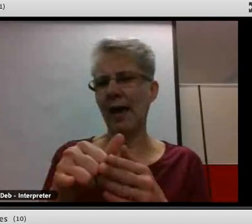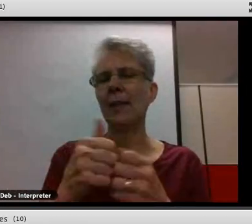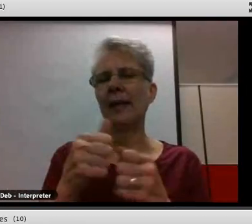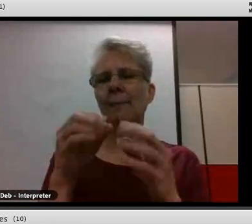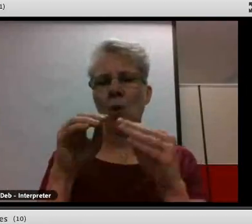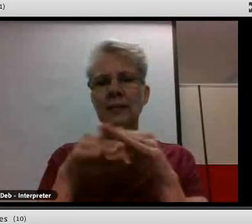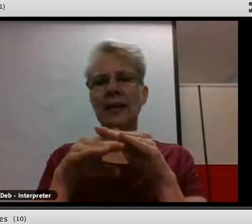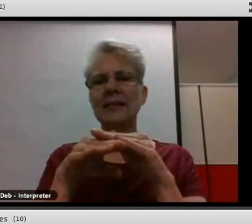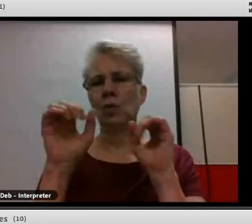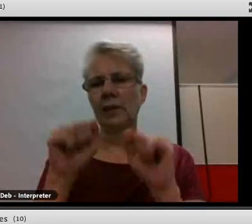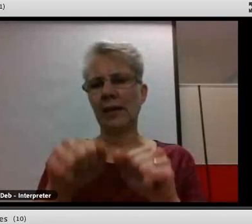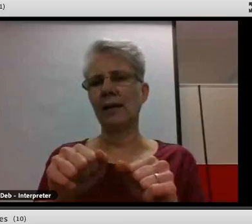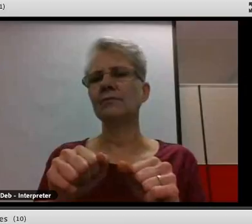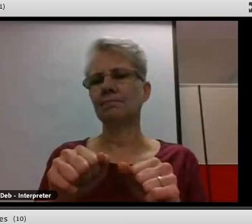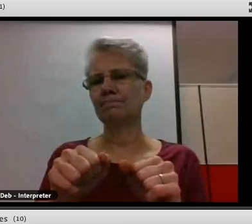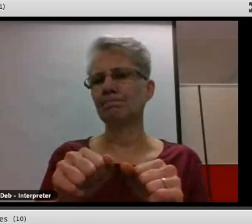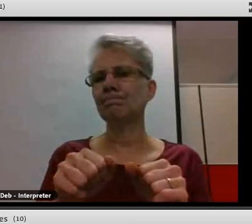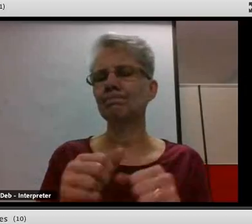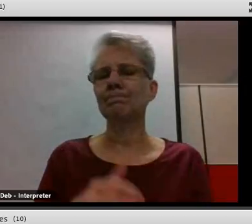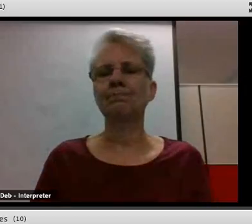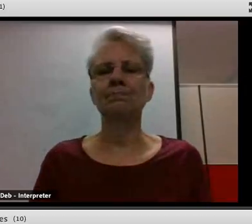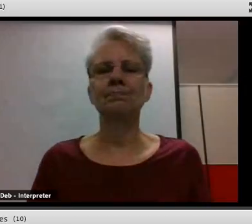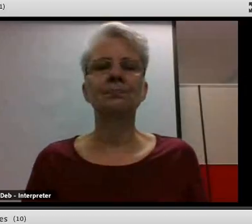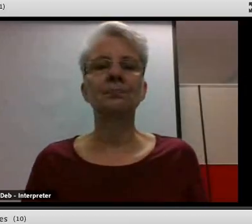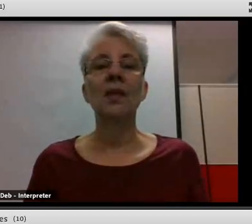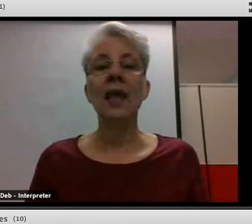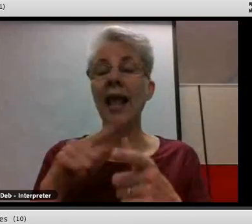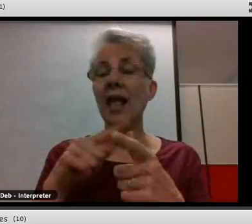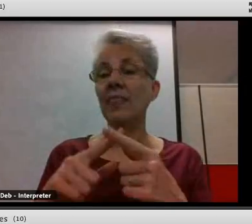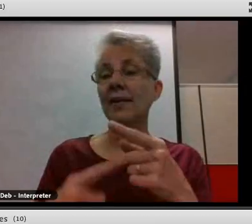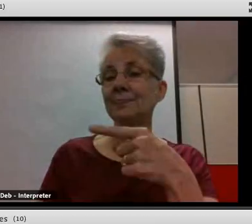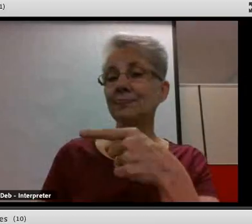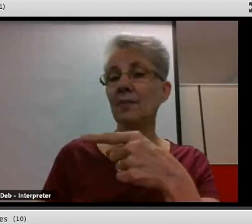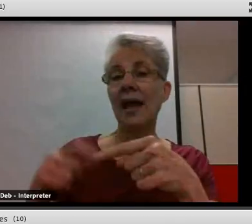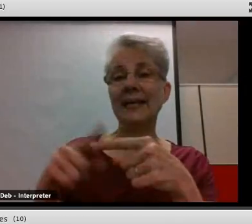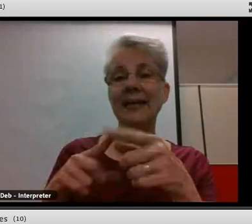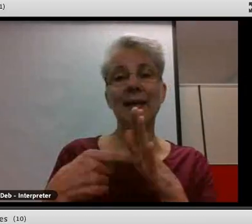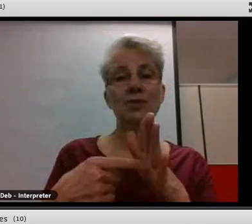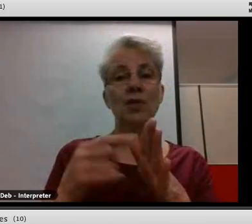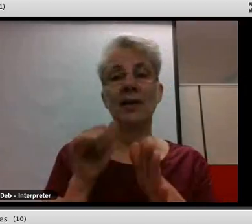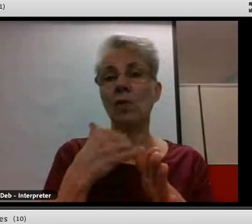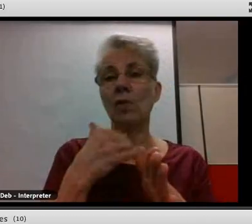as an add-on, and it worked beautifully. So it's a really great way to test your site